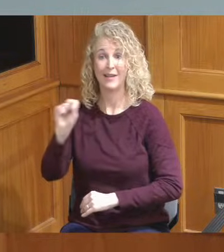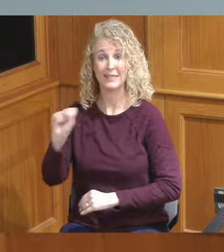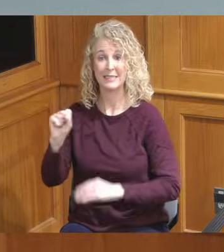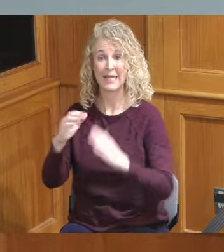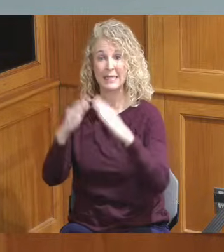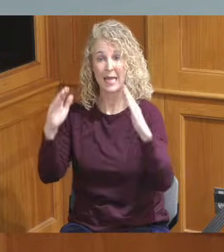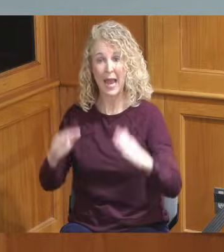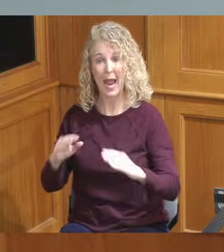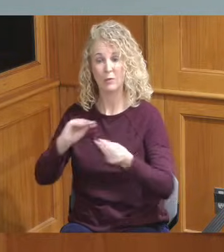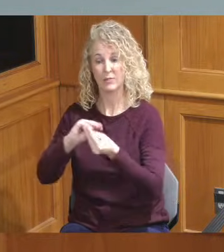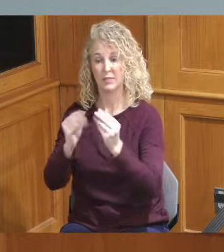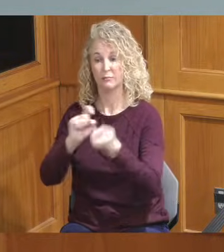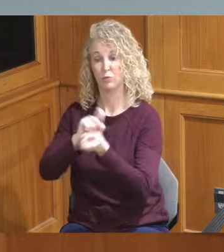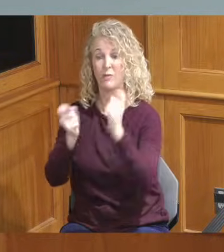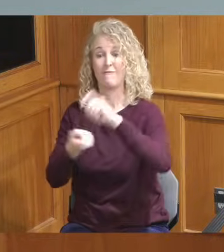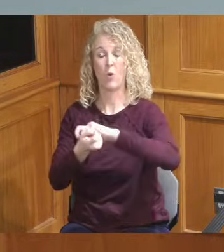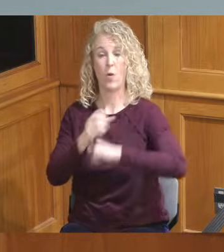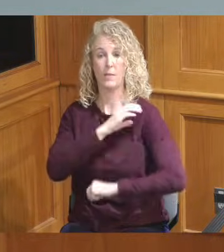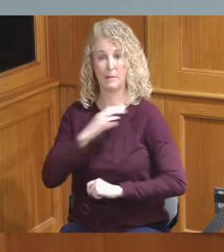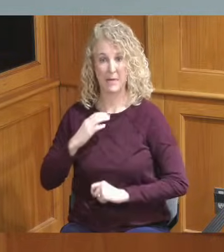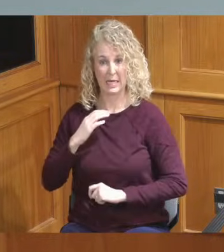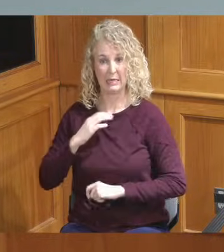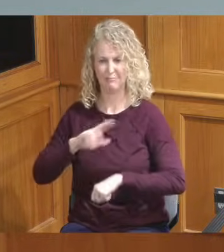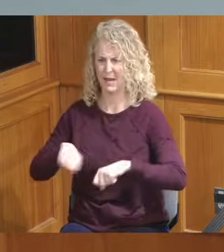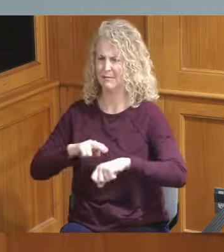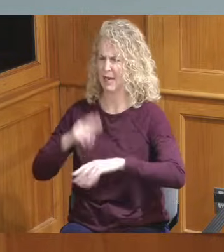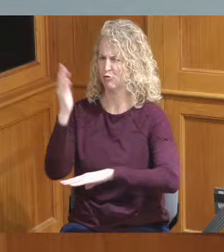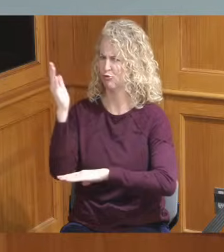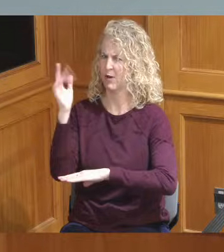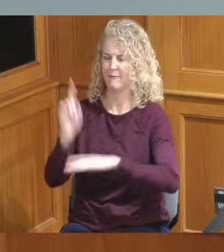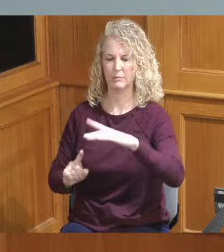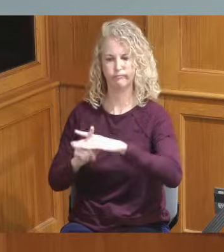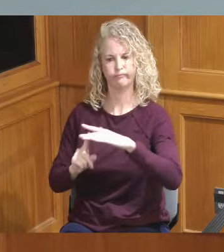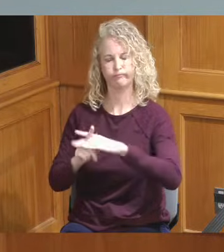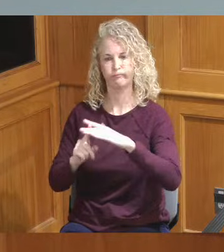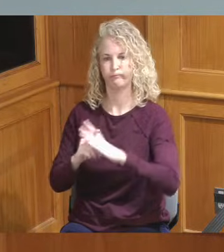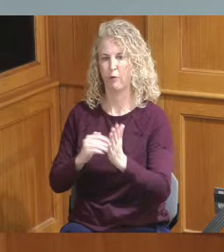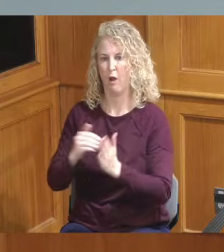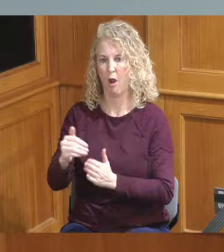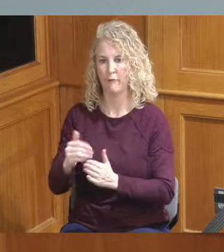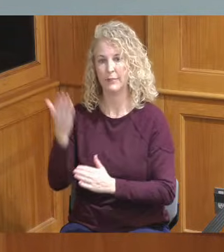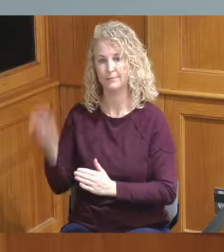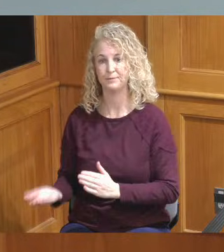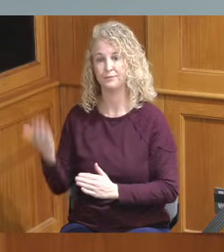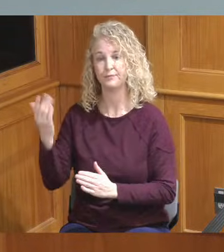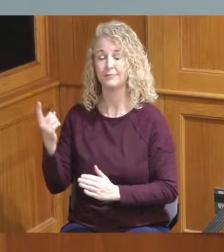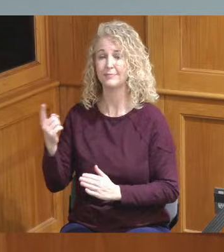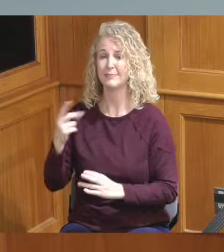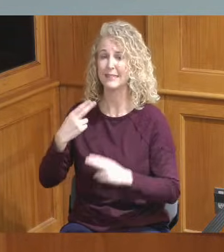and regularly presents at national conferences. And whereas Mr. Johnson's distinguished academic